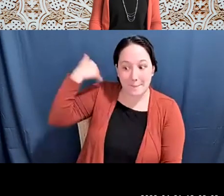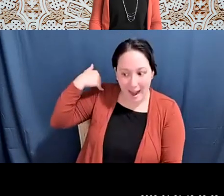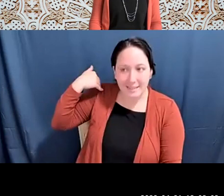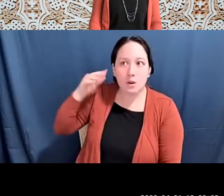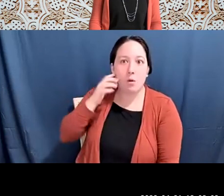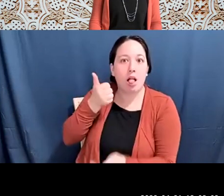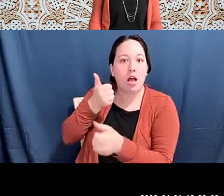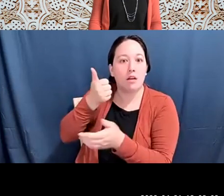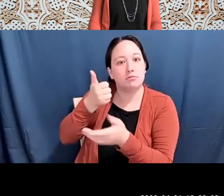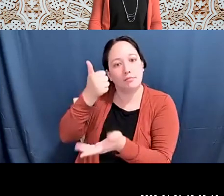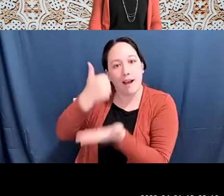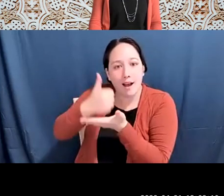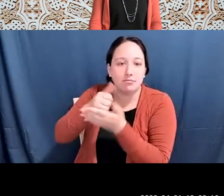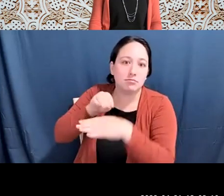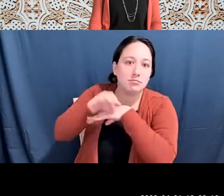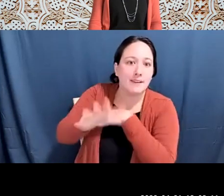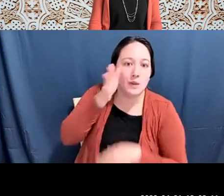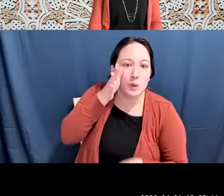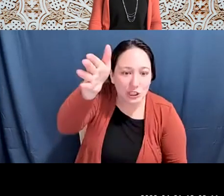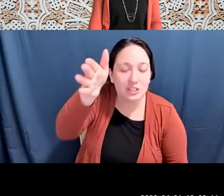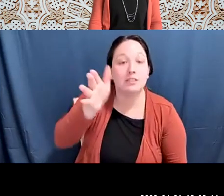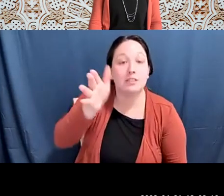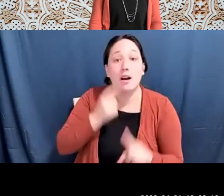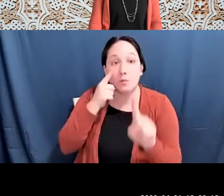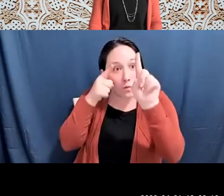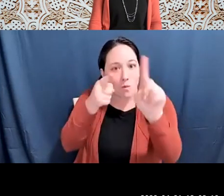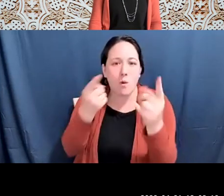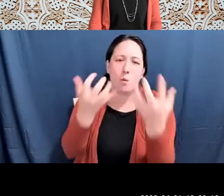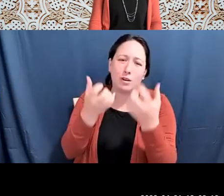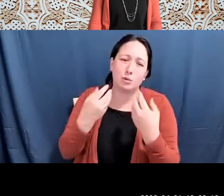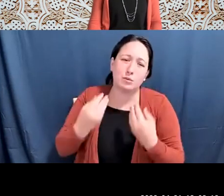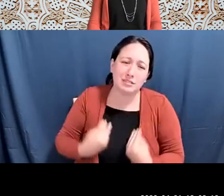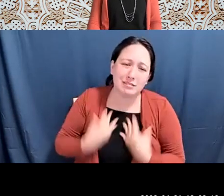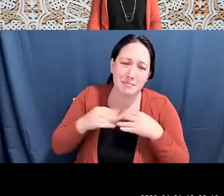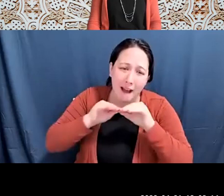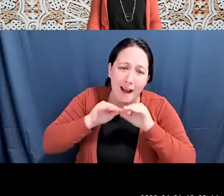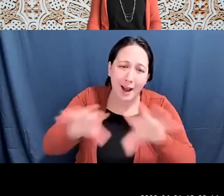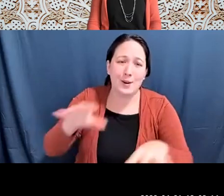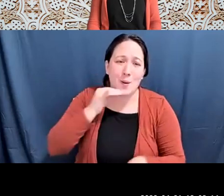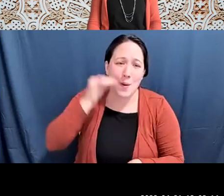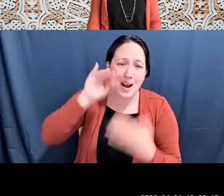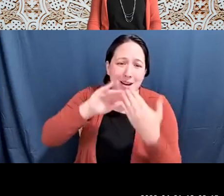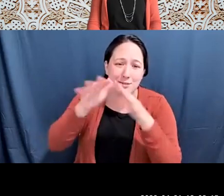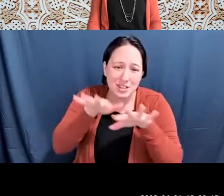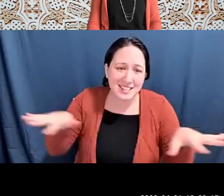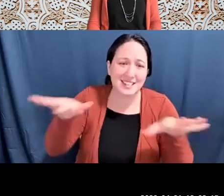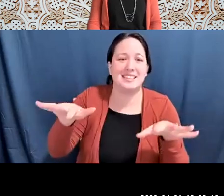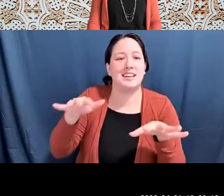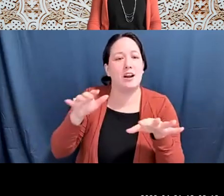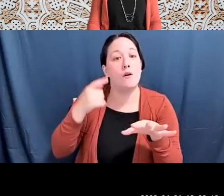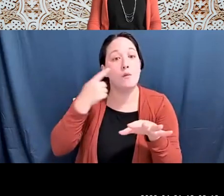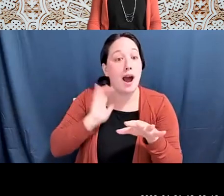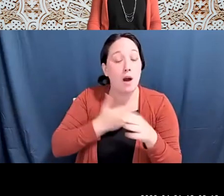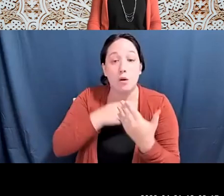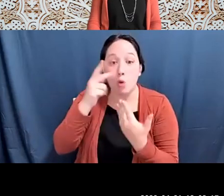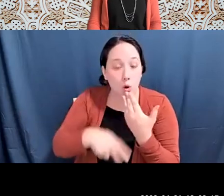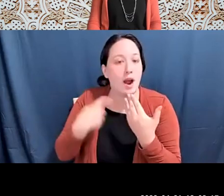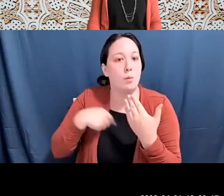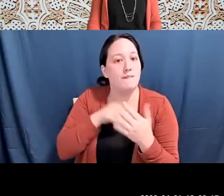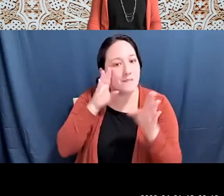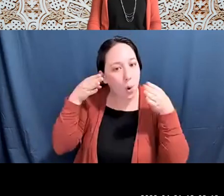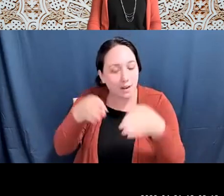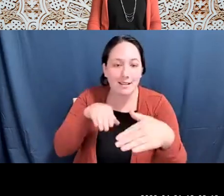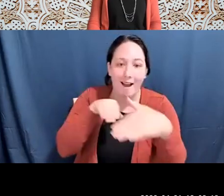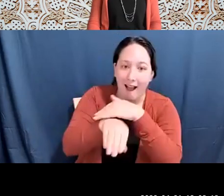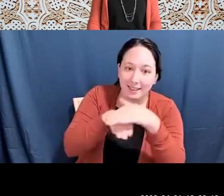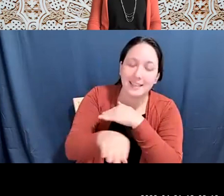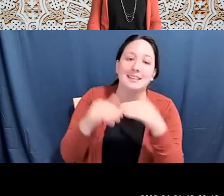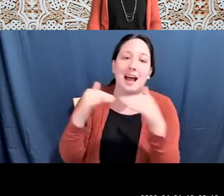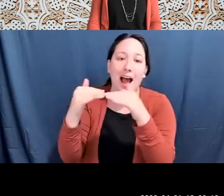Katherine Michel: Our mission is to inspire the Ohlone community to work for the public good, through programming focused on access, equity, inclusion, justice and service.